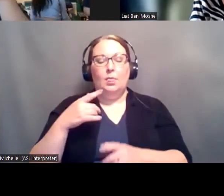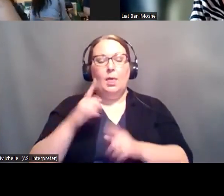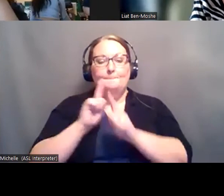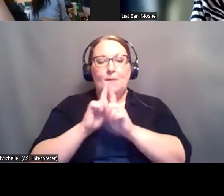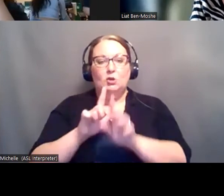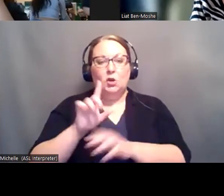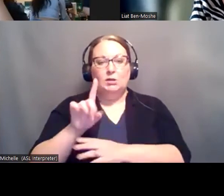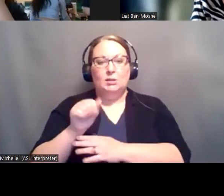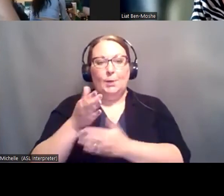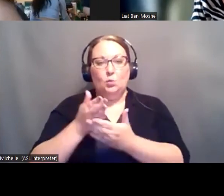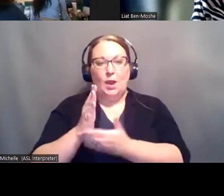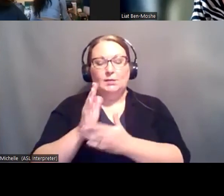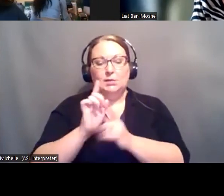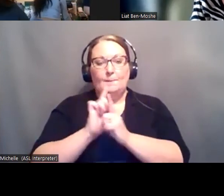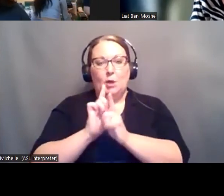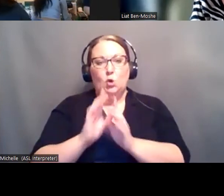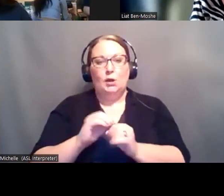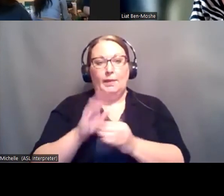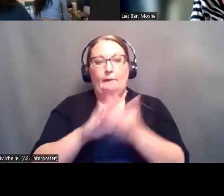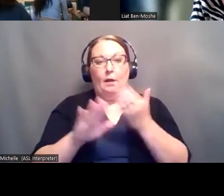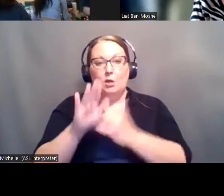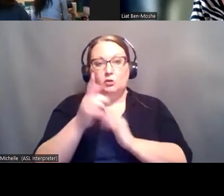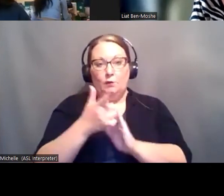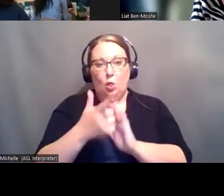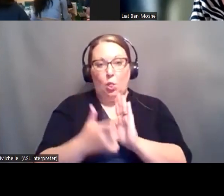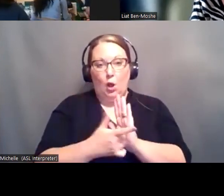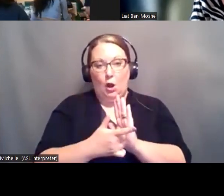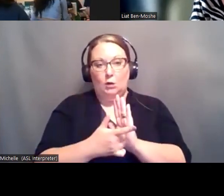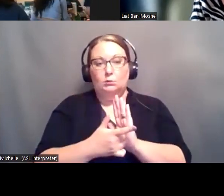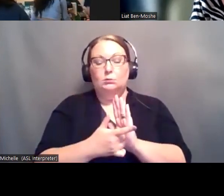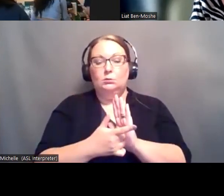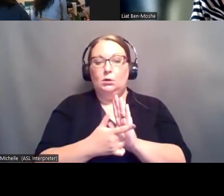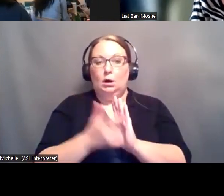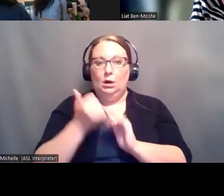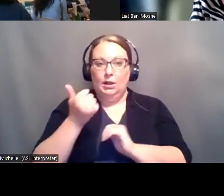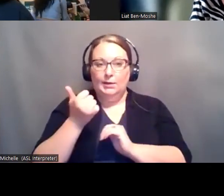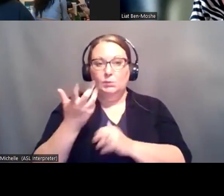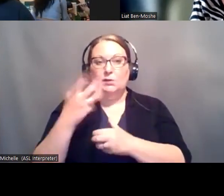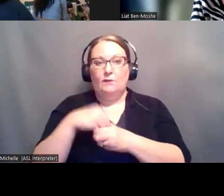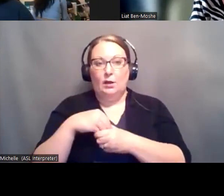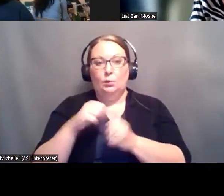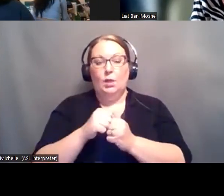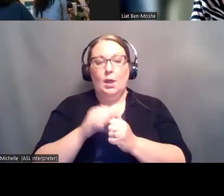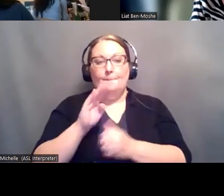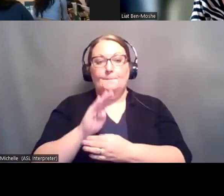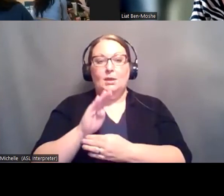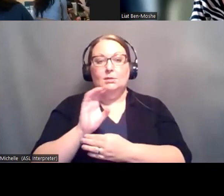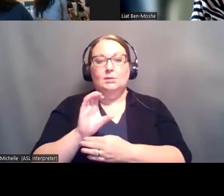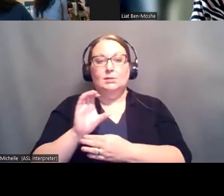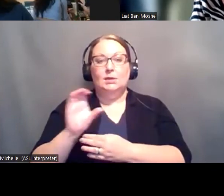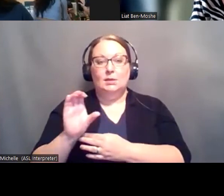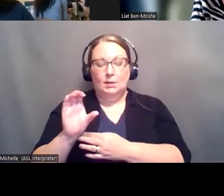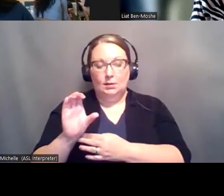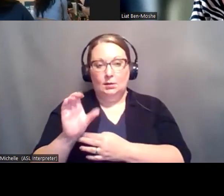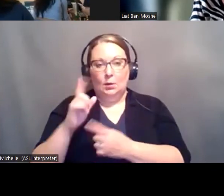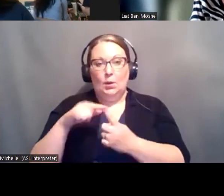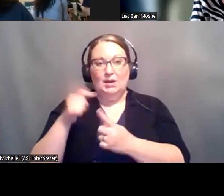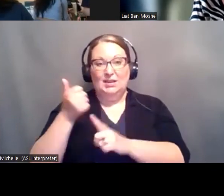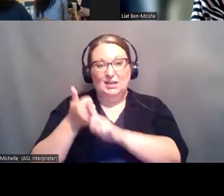in the College of Law, was one of the people who was involved with the Beyond Compliance Coordinating Committee when he was a student.